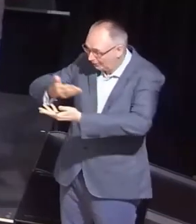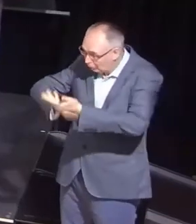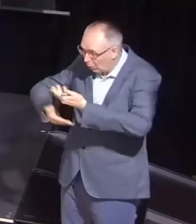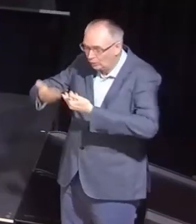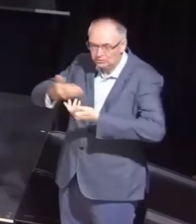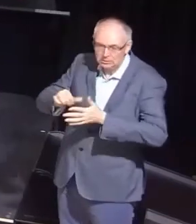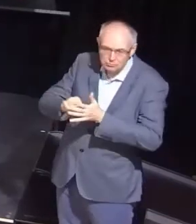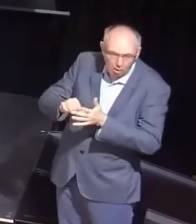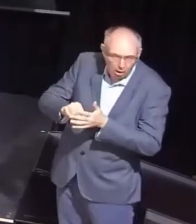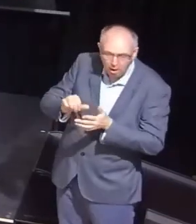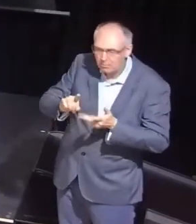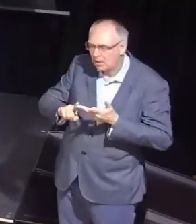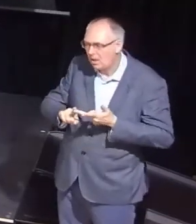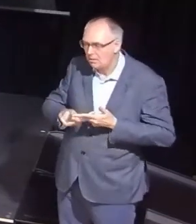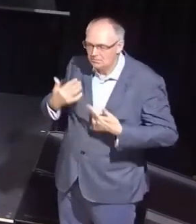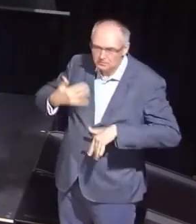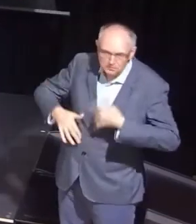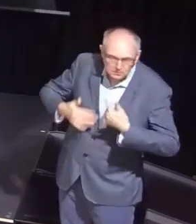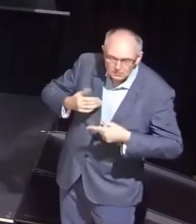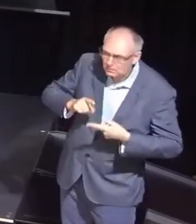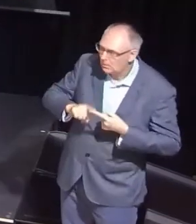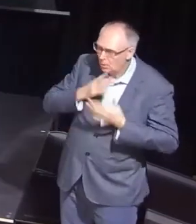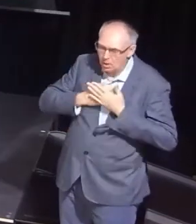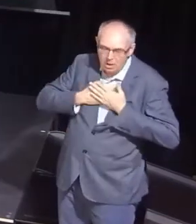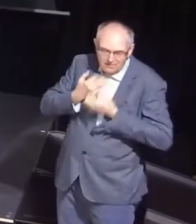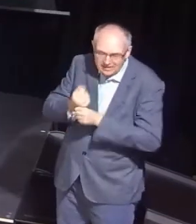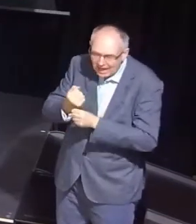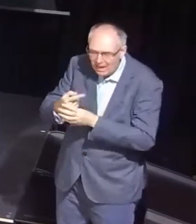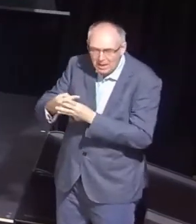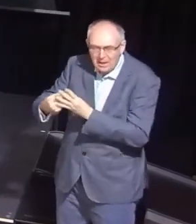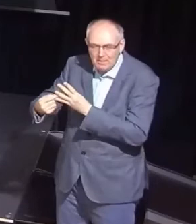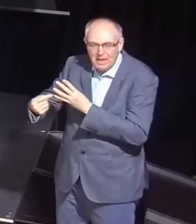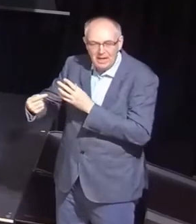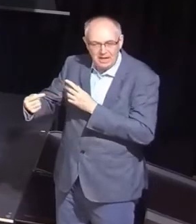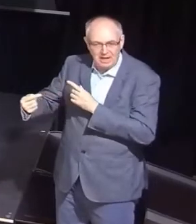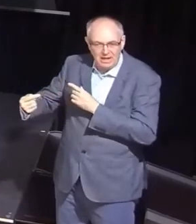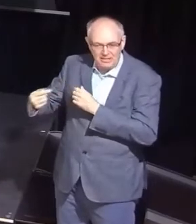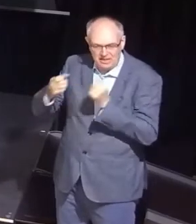and the love and the passion for gaming, to then have a leader come and say,